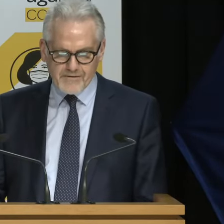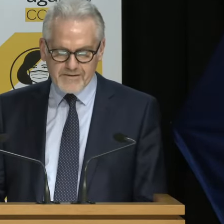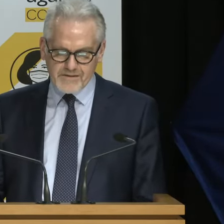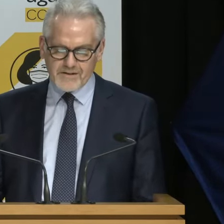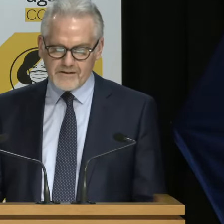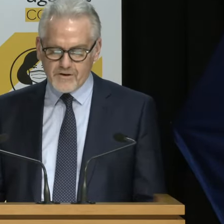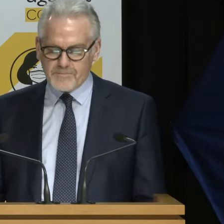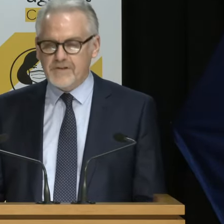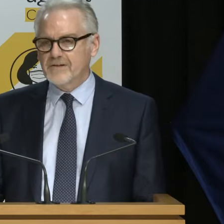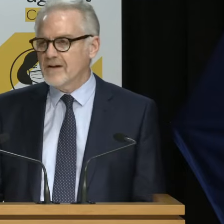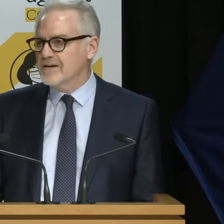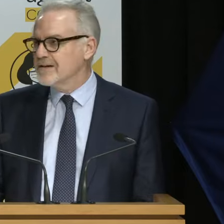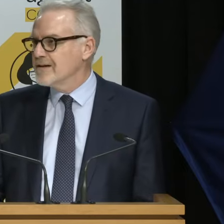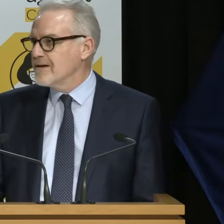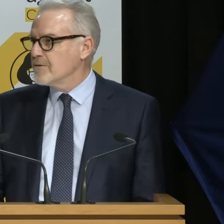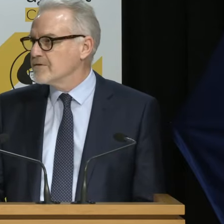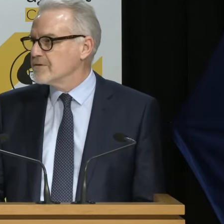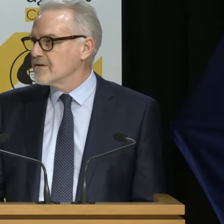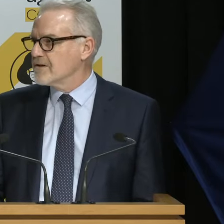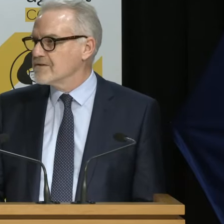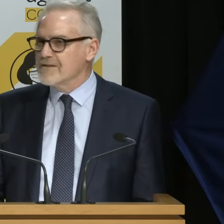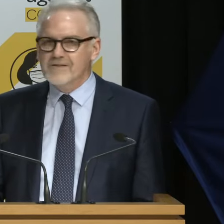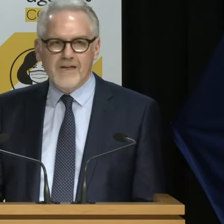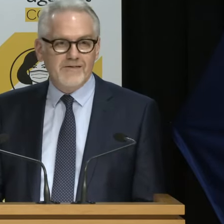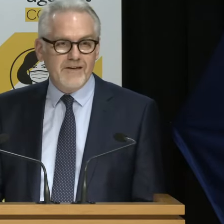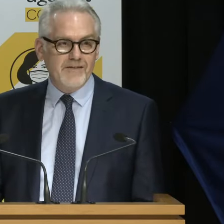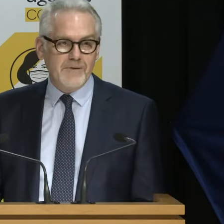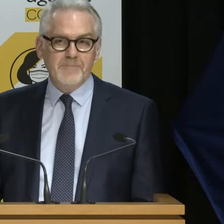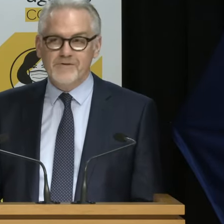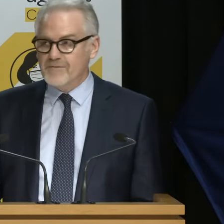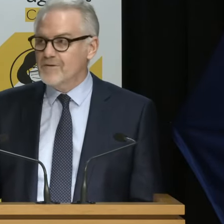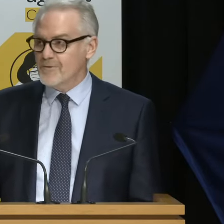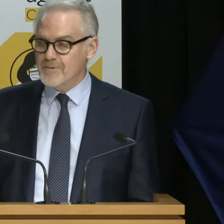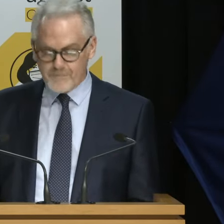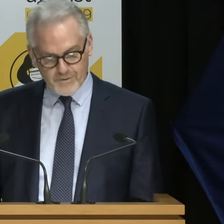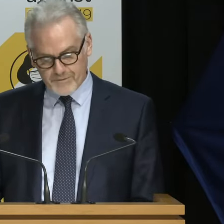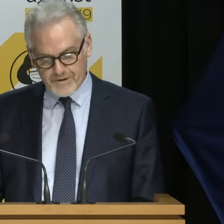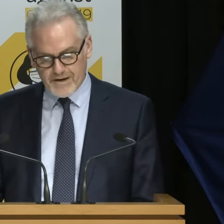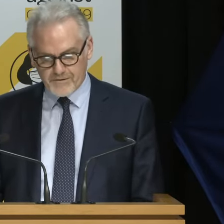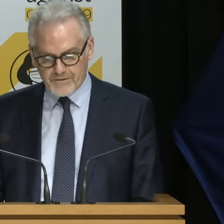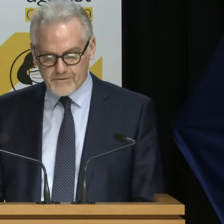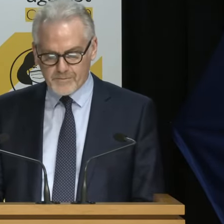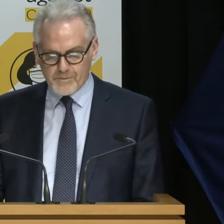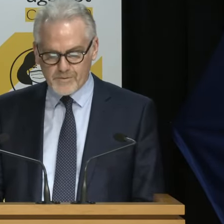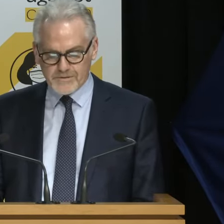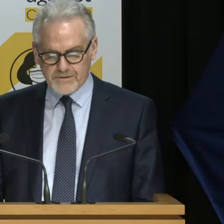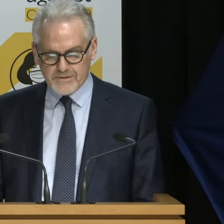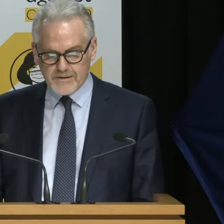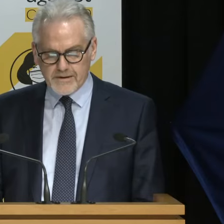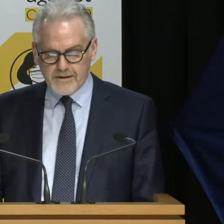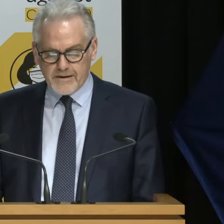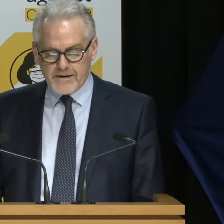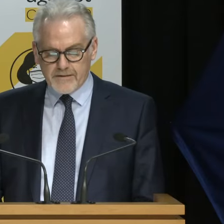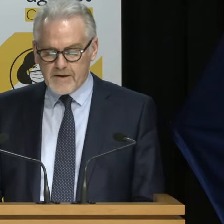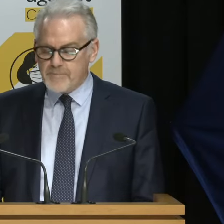been on systems and processes by which testing activities are coordinated with the New Zealand and on how new testing